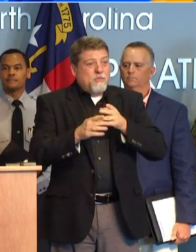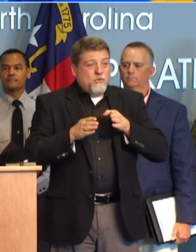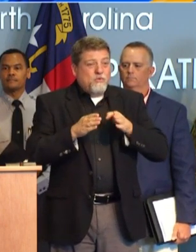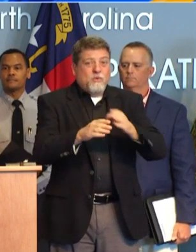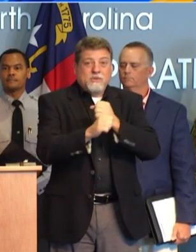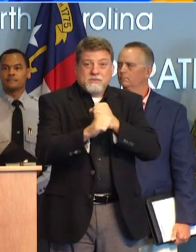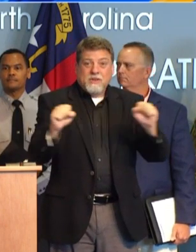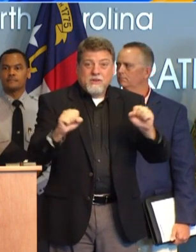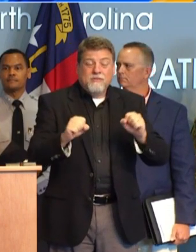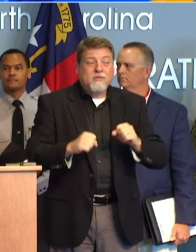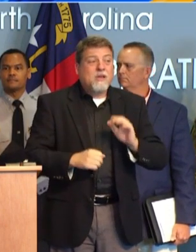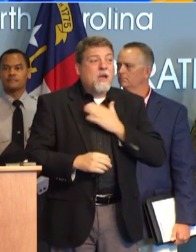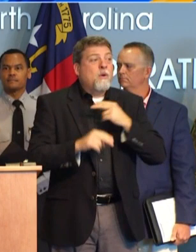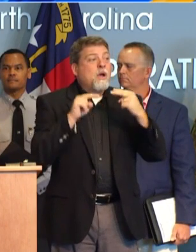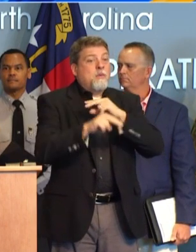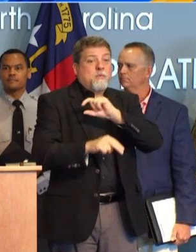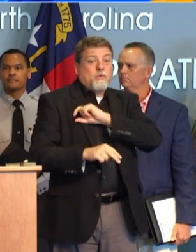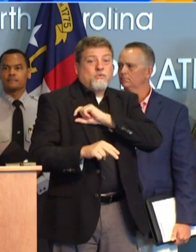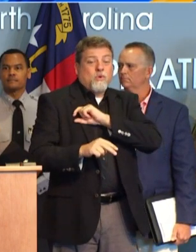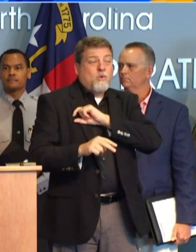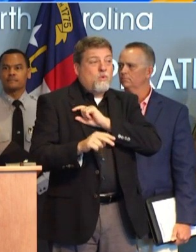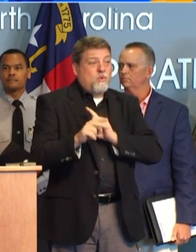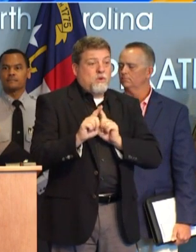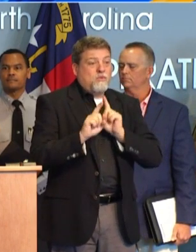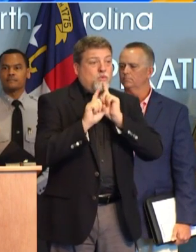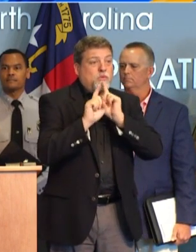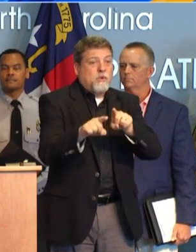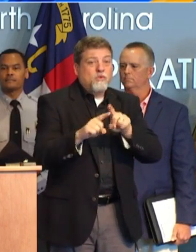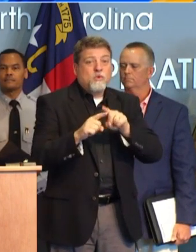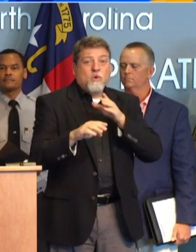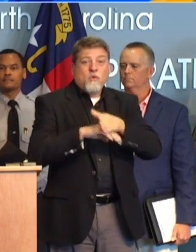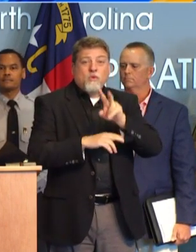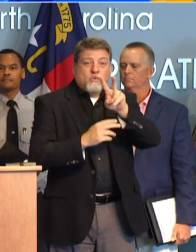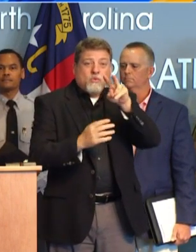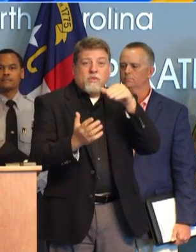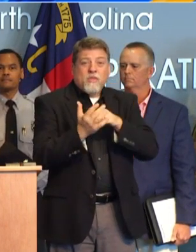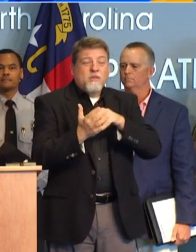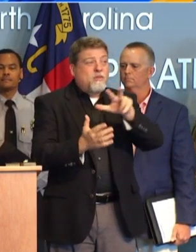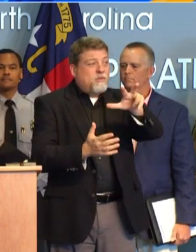THESE FAMILIES INVOLVED. ROAD SAFETY REMAINS A PRIORITY. SINCE THE STORM ARRIVED ON